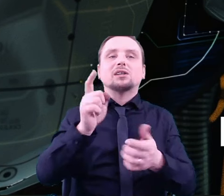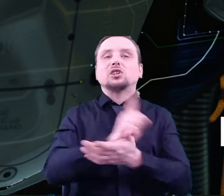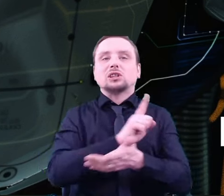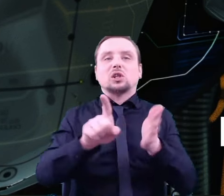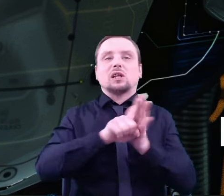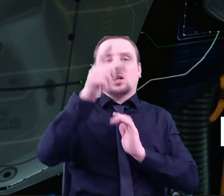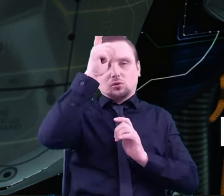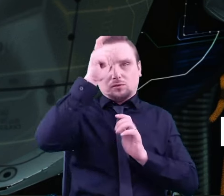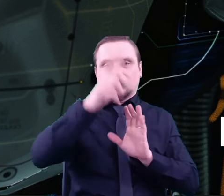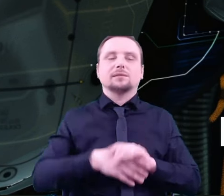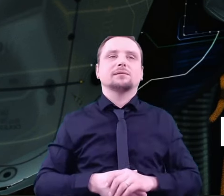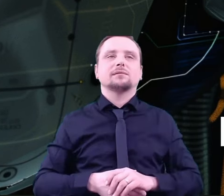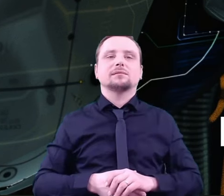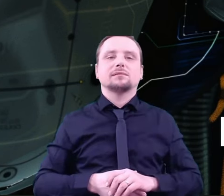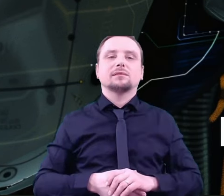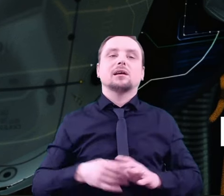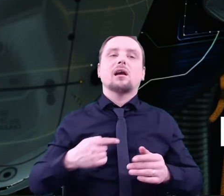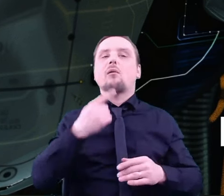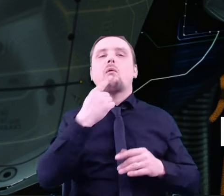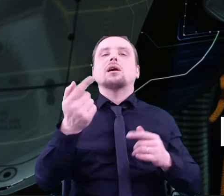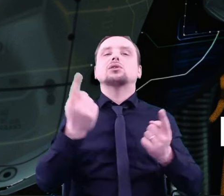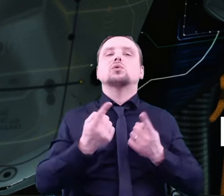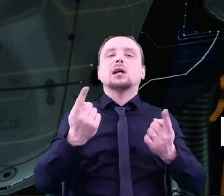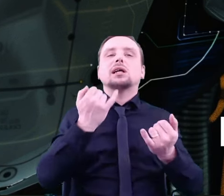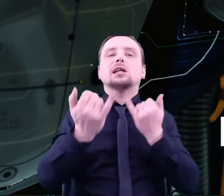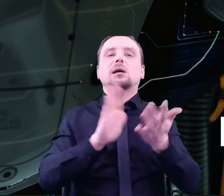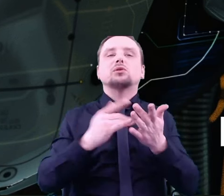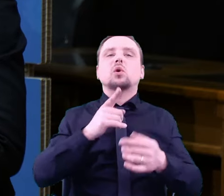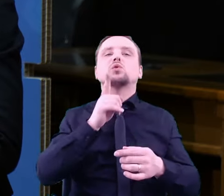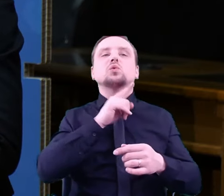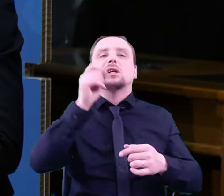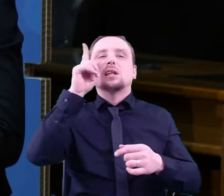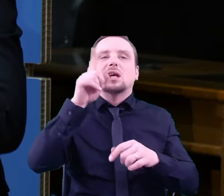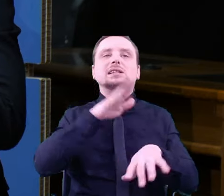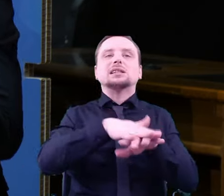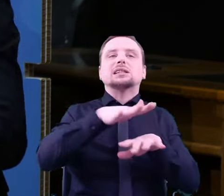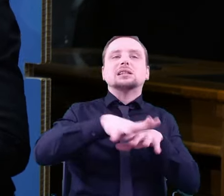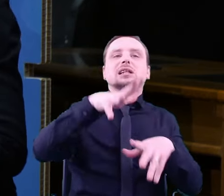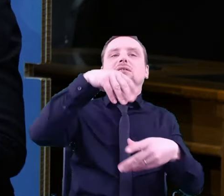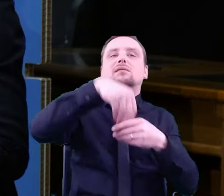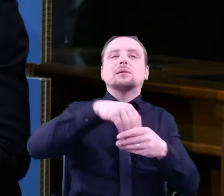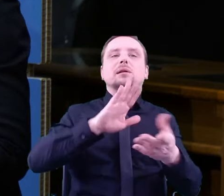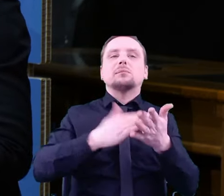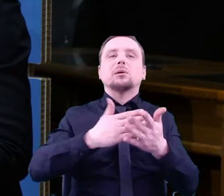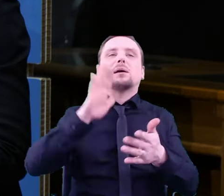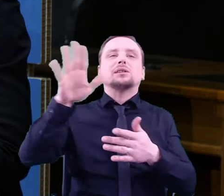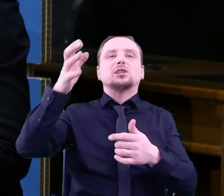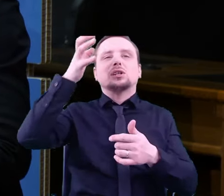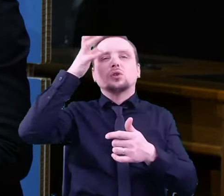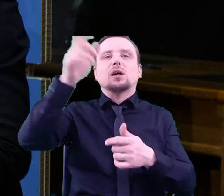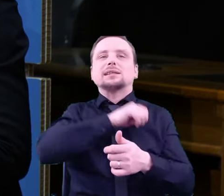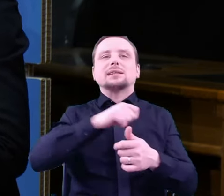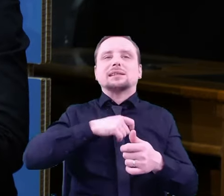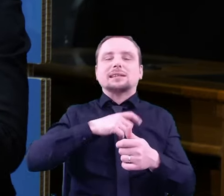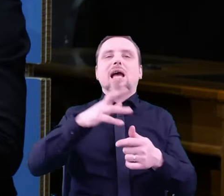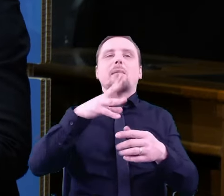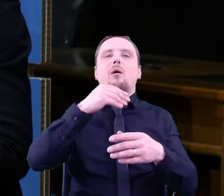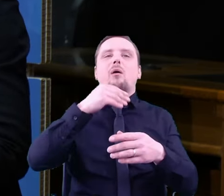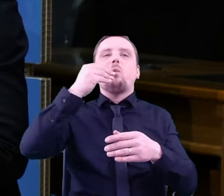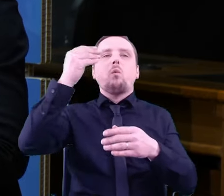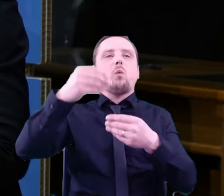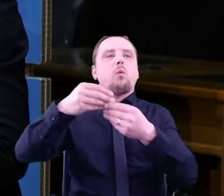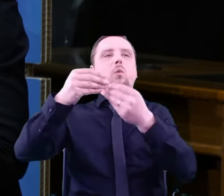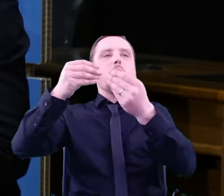If the AI algorithms become able to self-improve and to modify their algorithms,